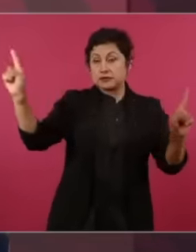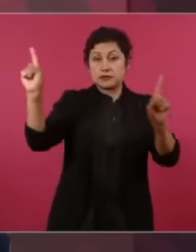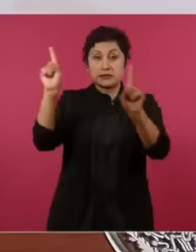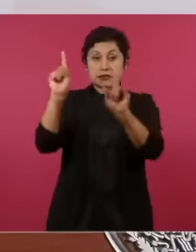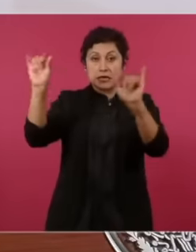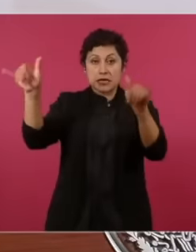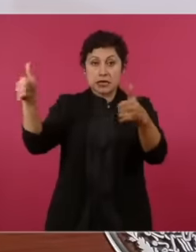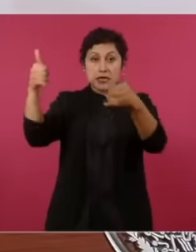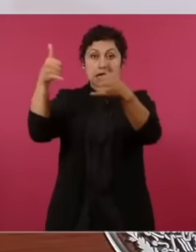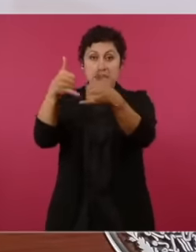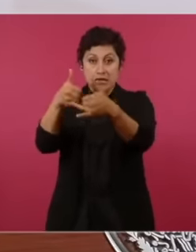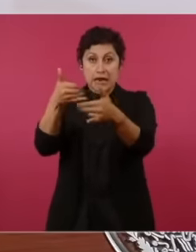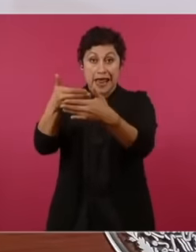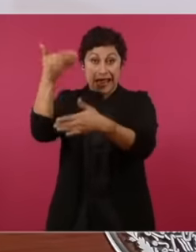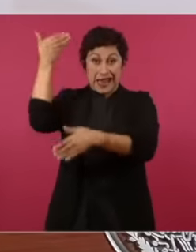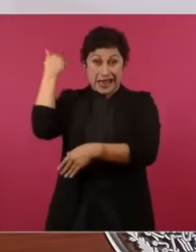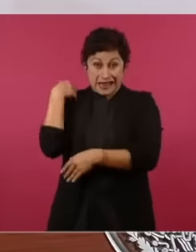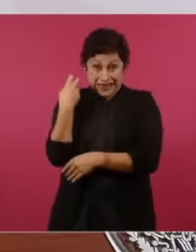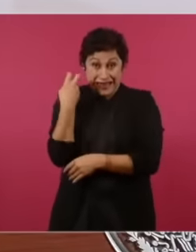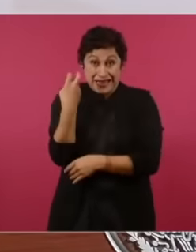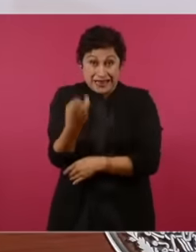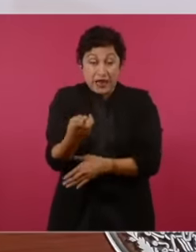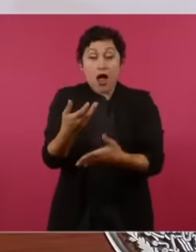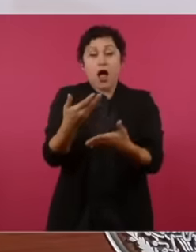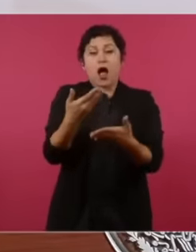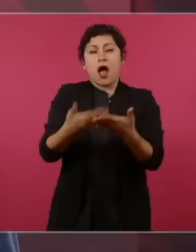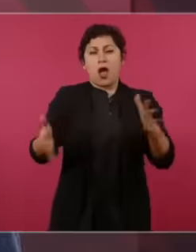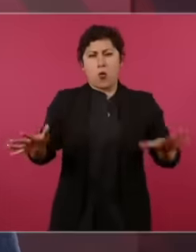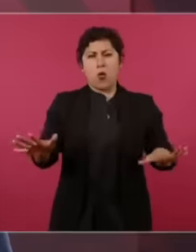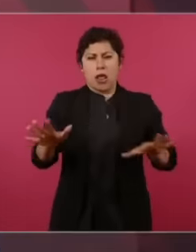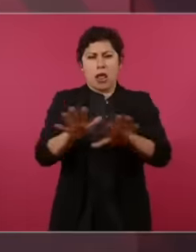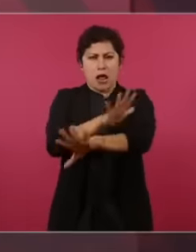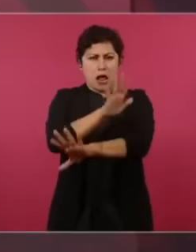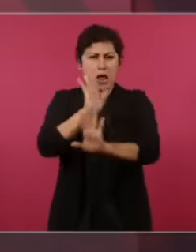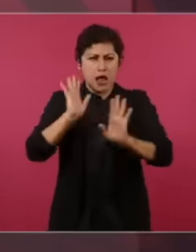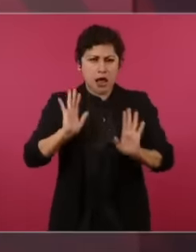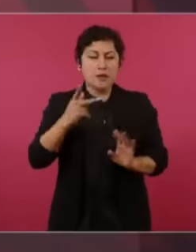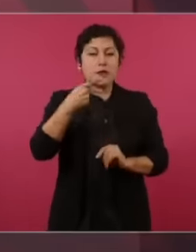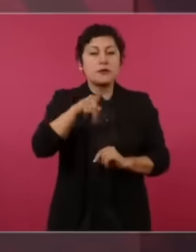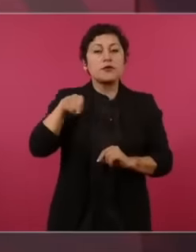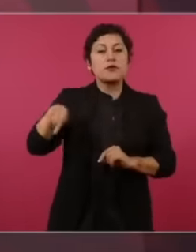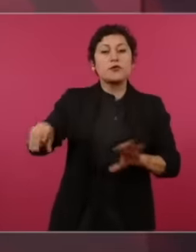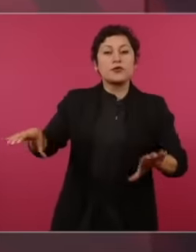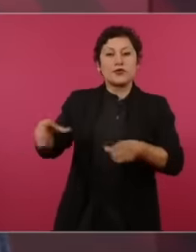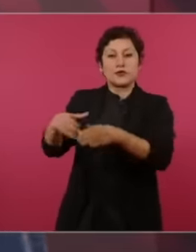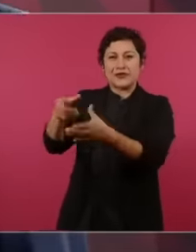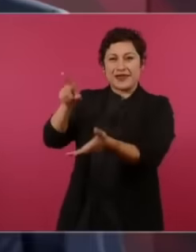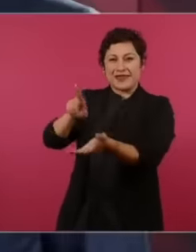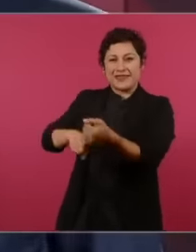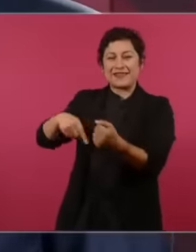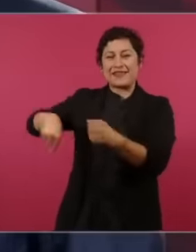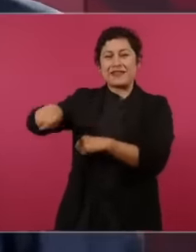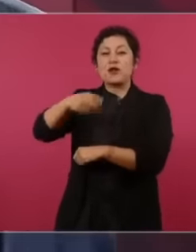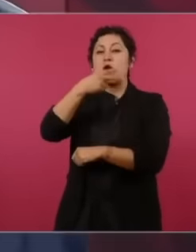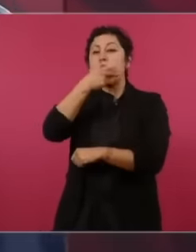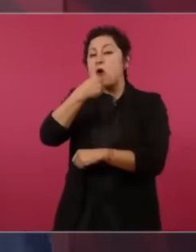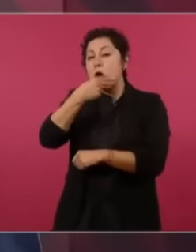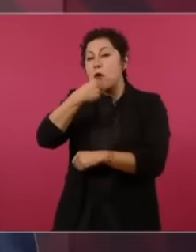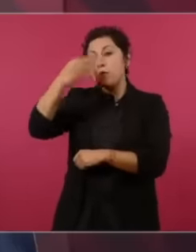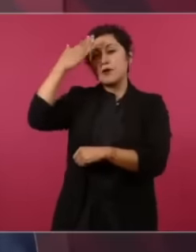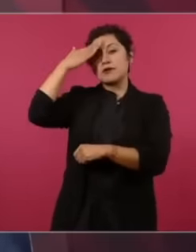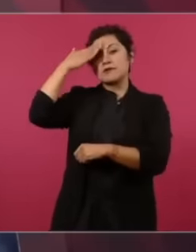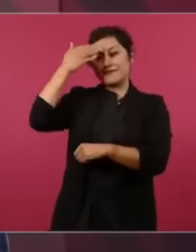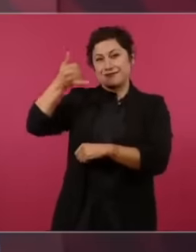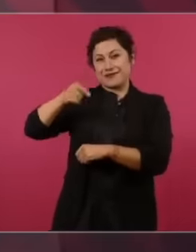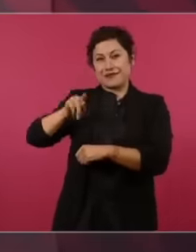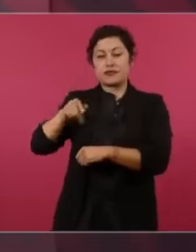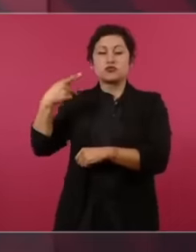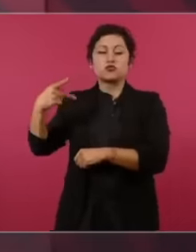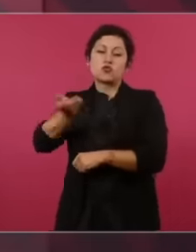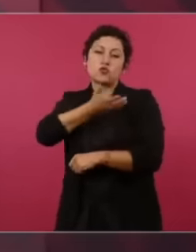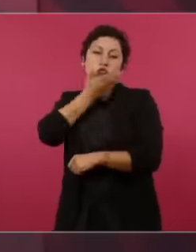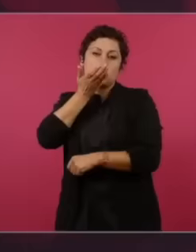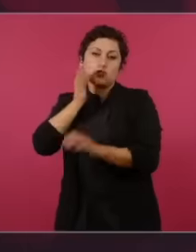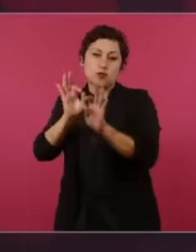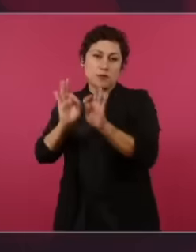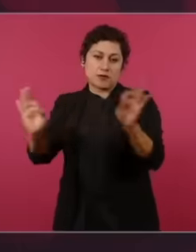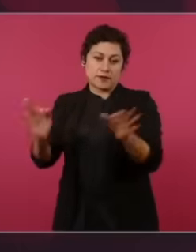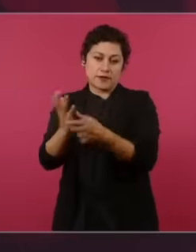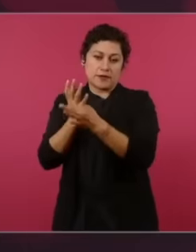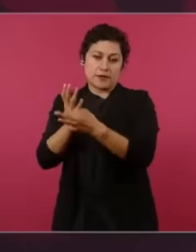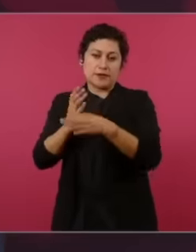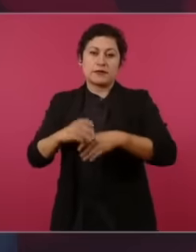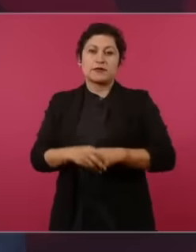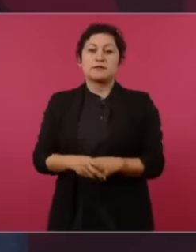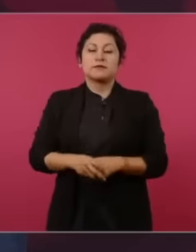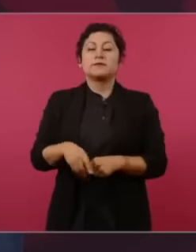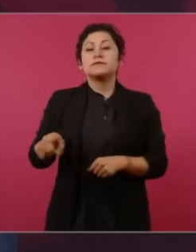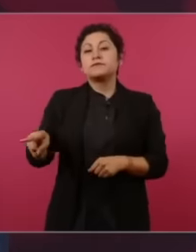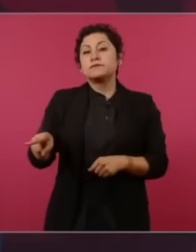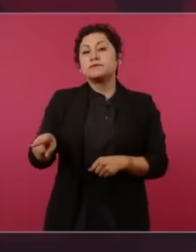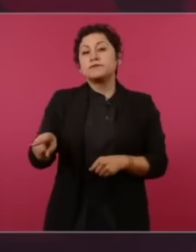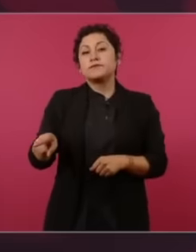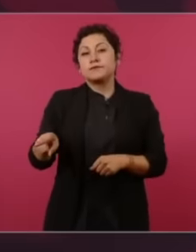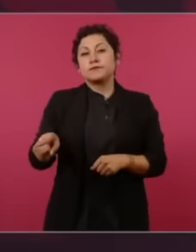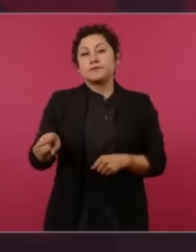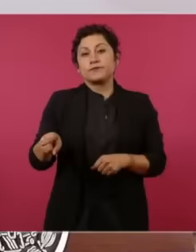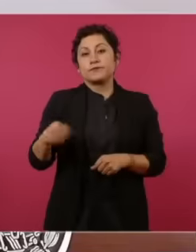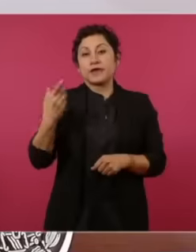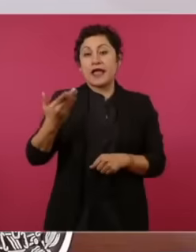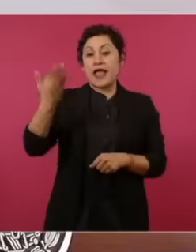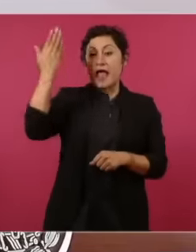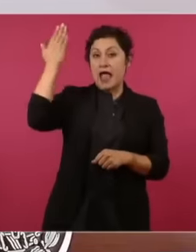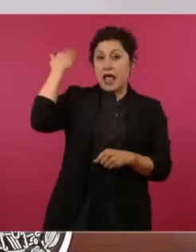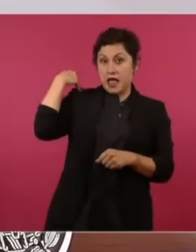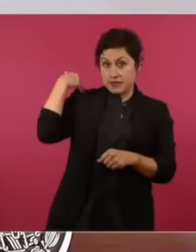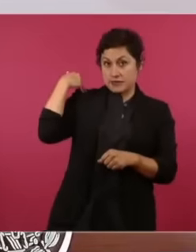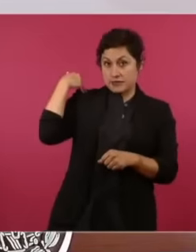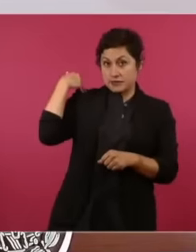who have changed, said a leader, already here before as before now as